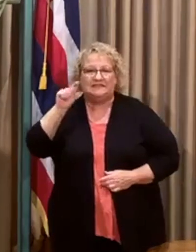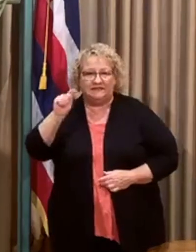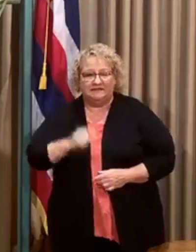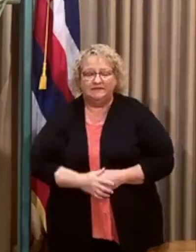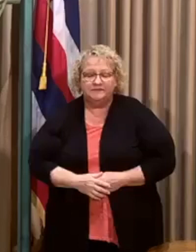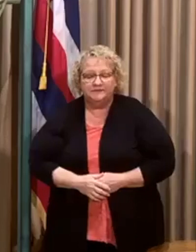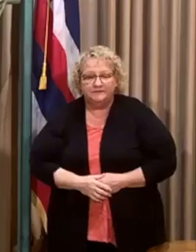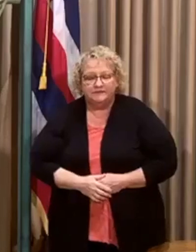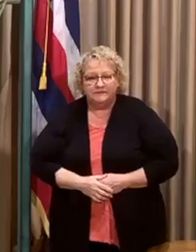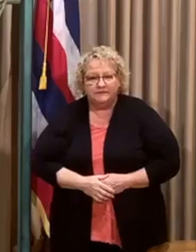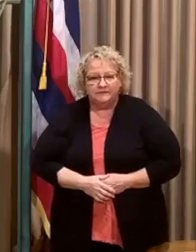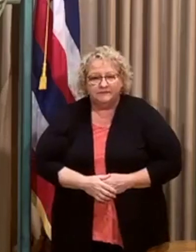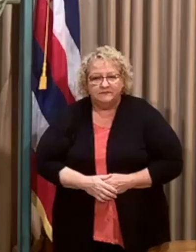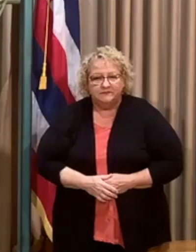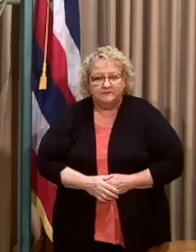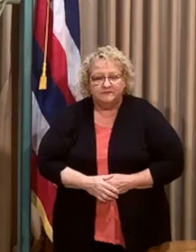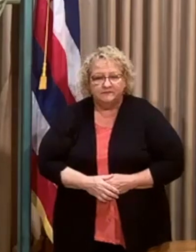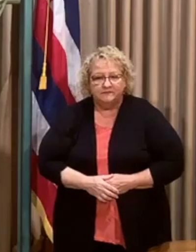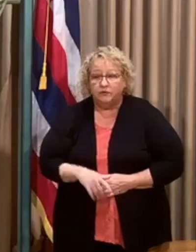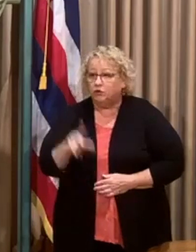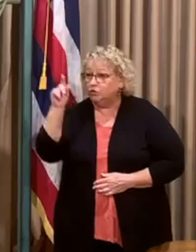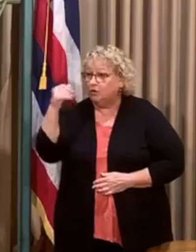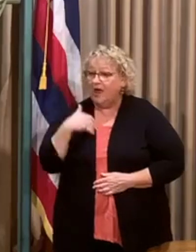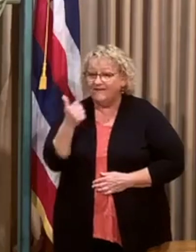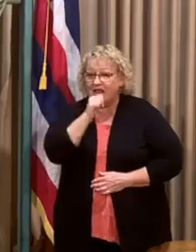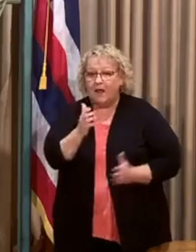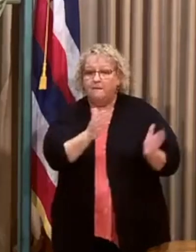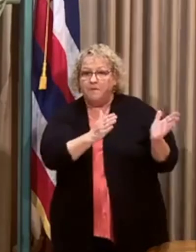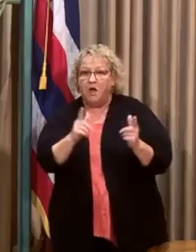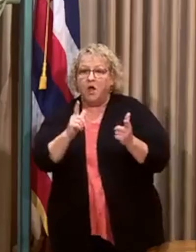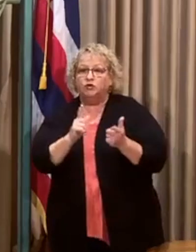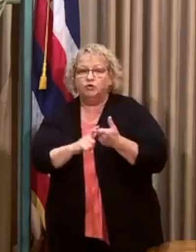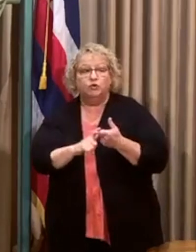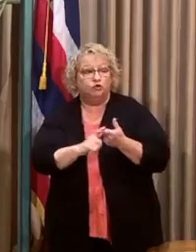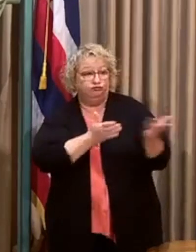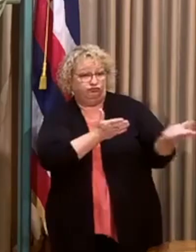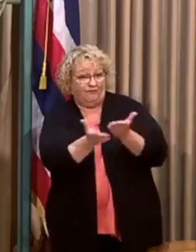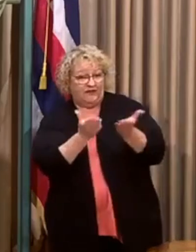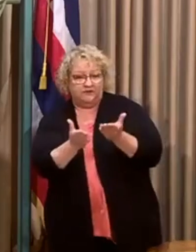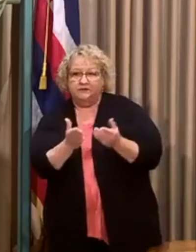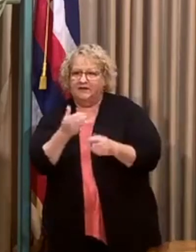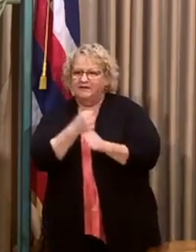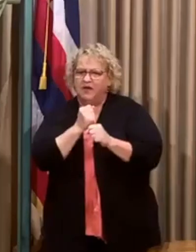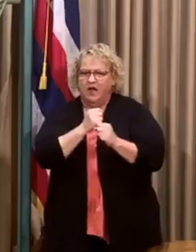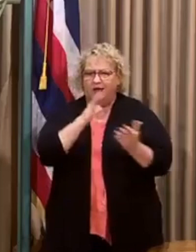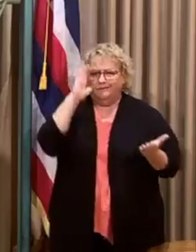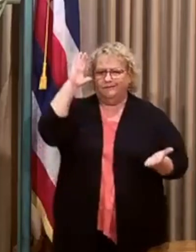Are there plans to scale down services this fall semester if enrollment is lower than expected